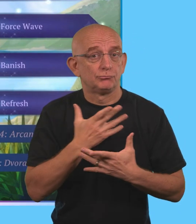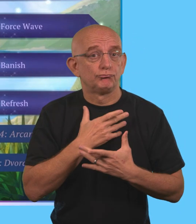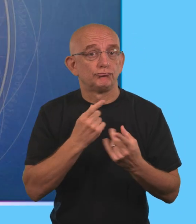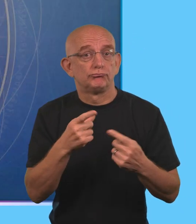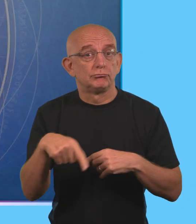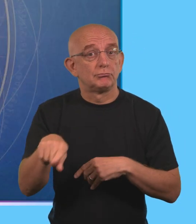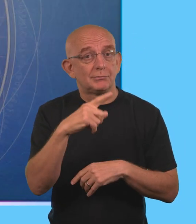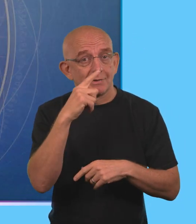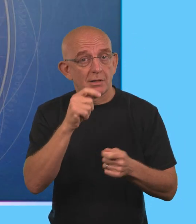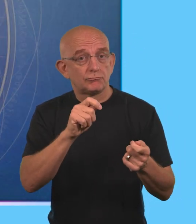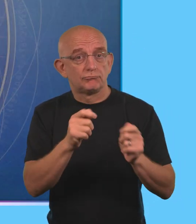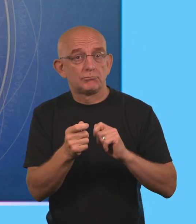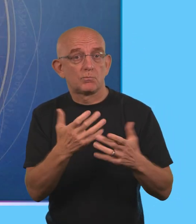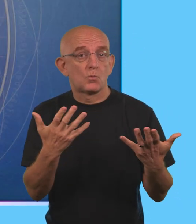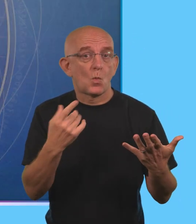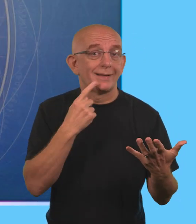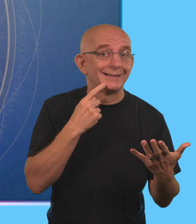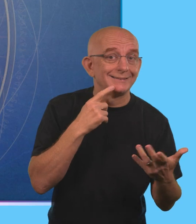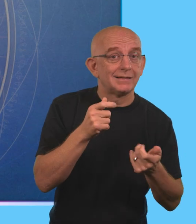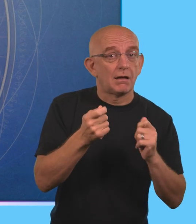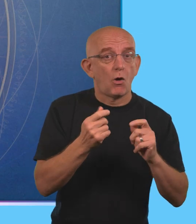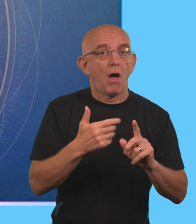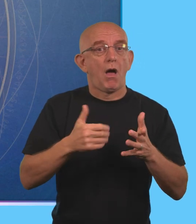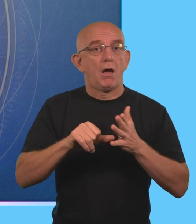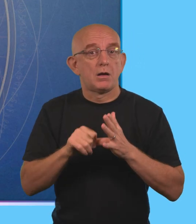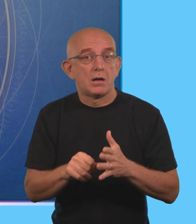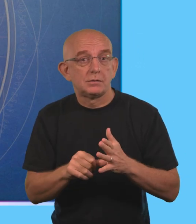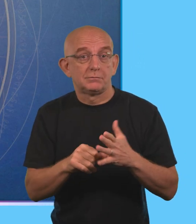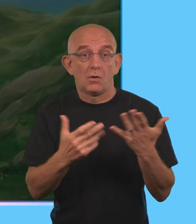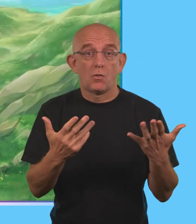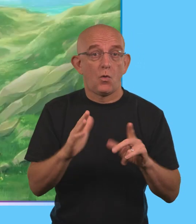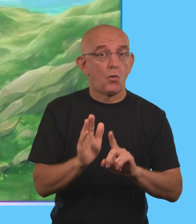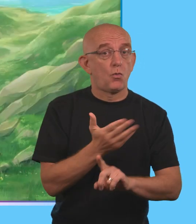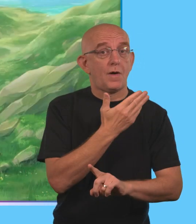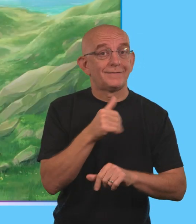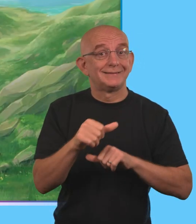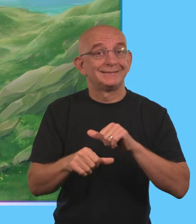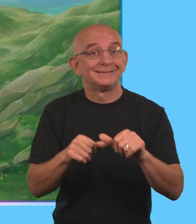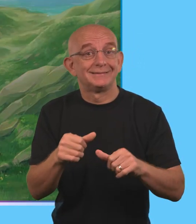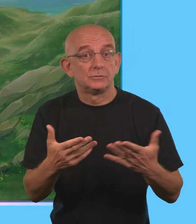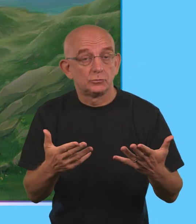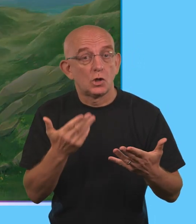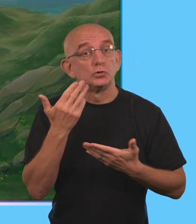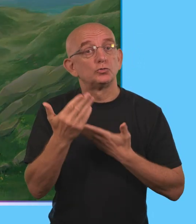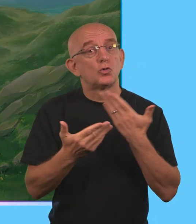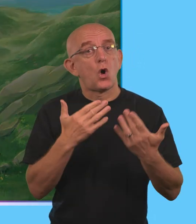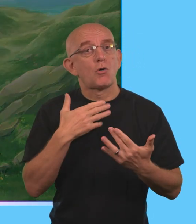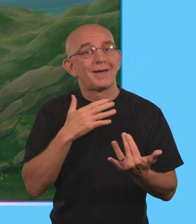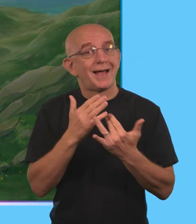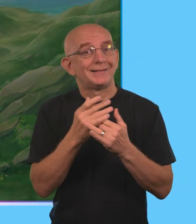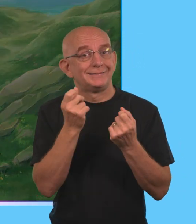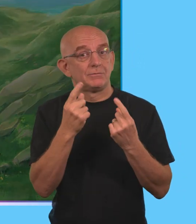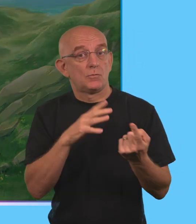players can adjust the difficulty or remove the puzzles entirely. To make the story as accessible as possible,